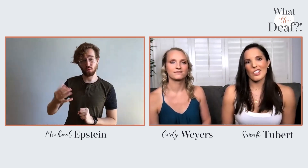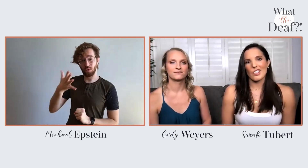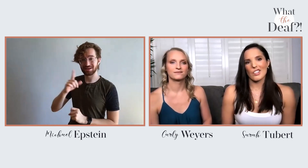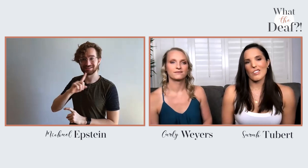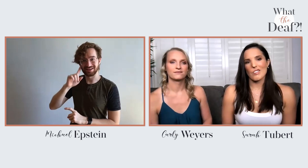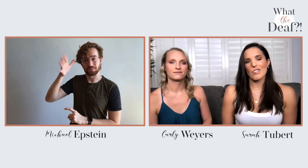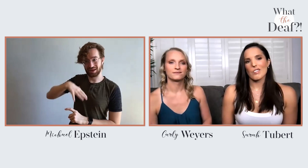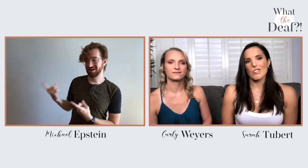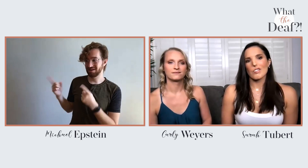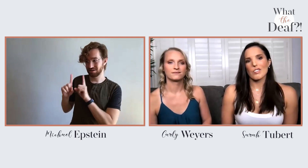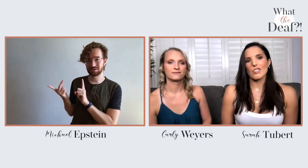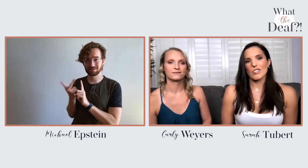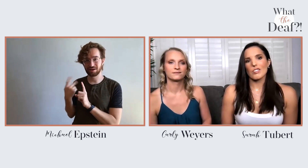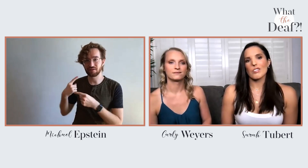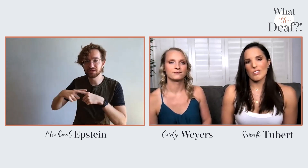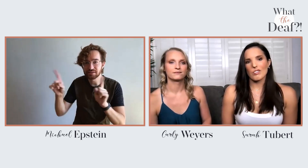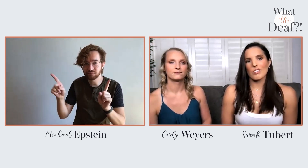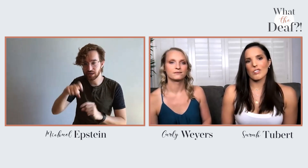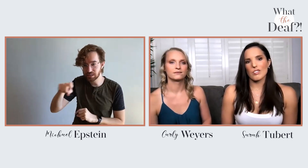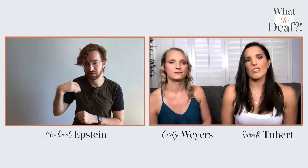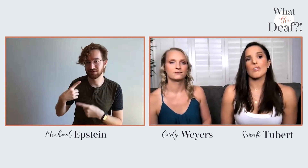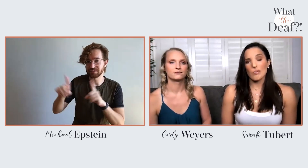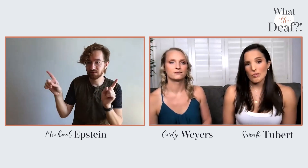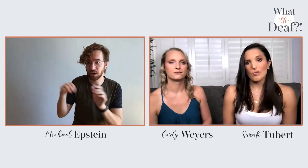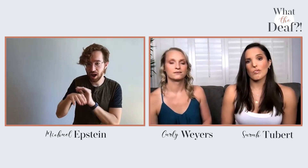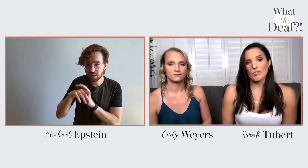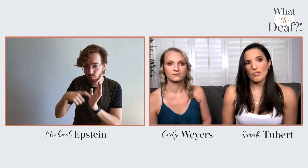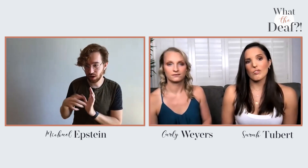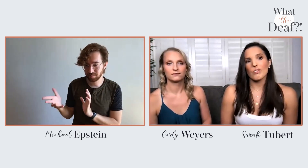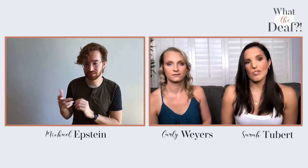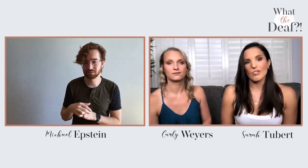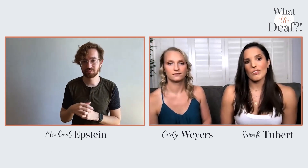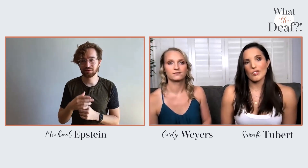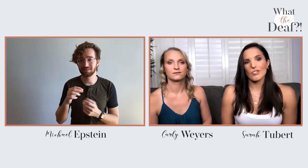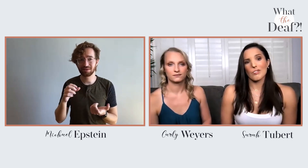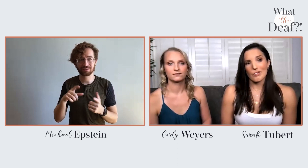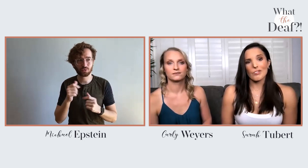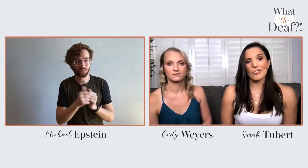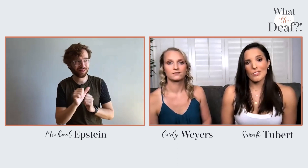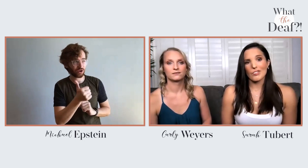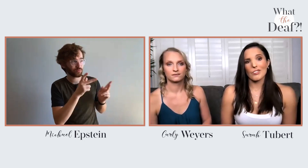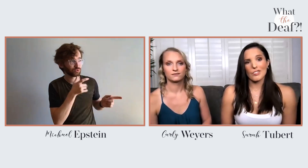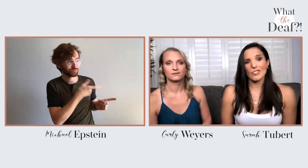If they came alongside me and we had a conversation, their need to access communication would be different. Their experience would be different.